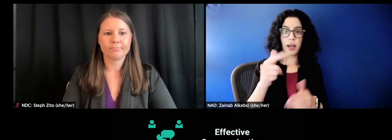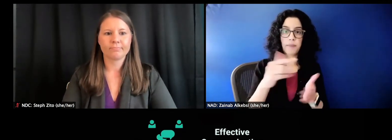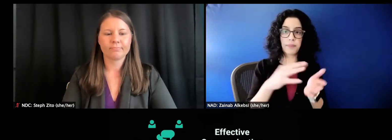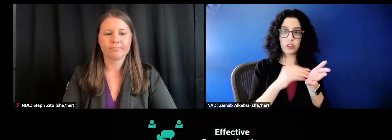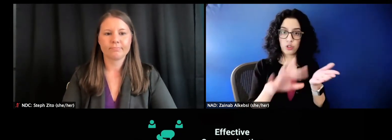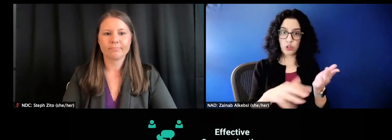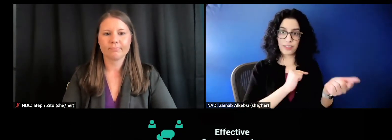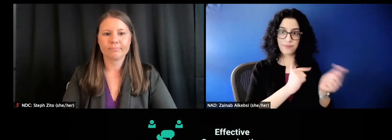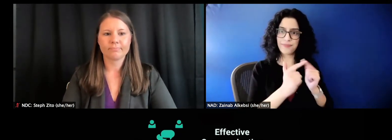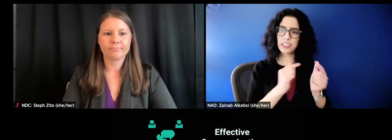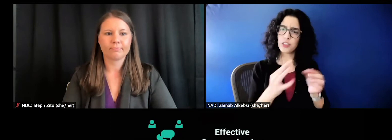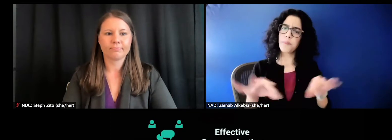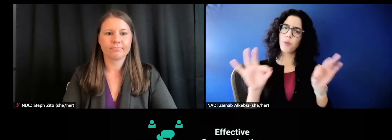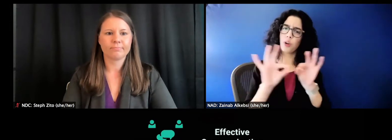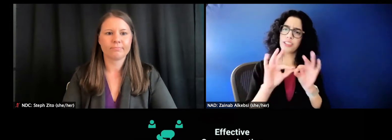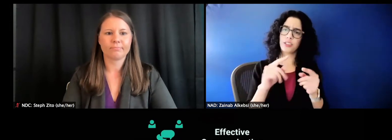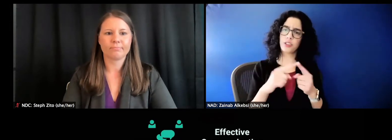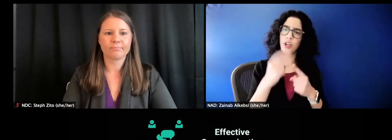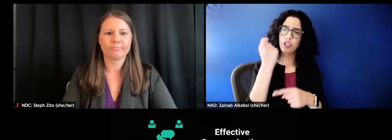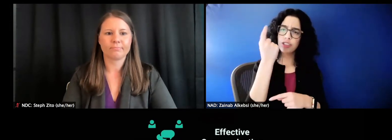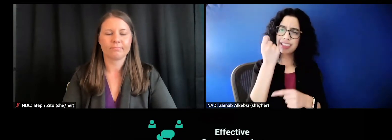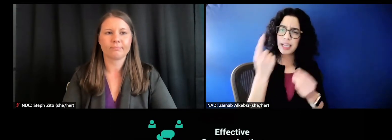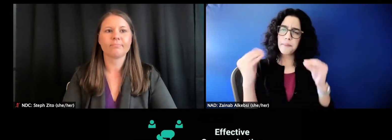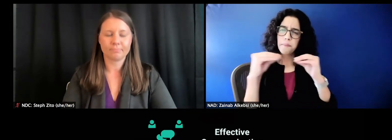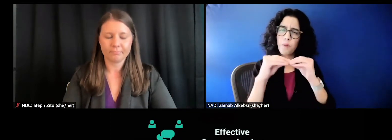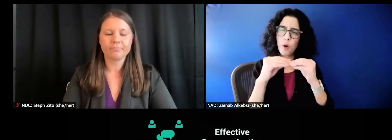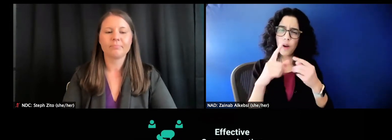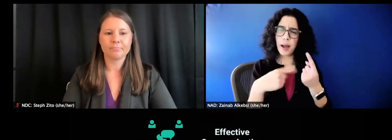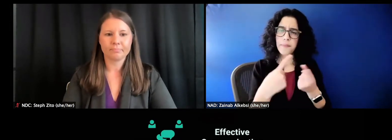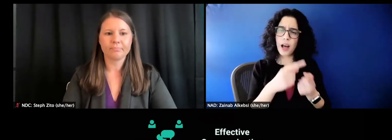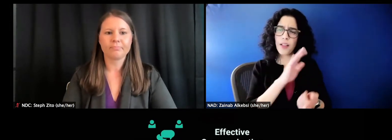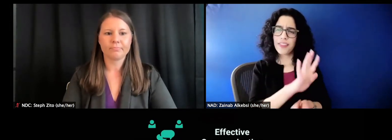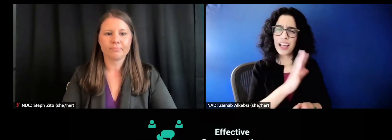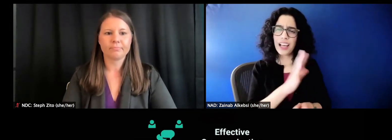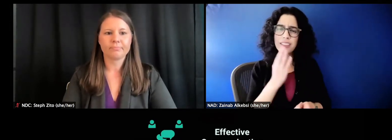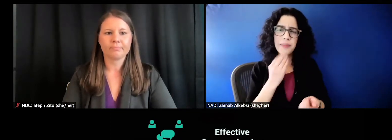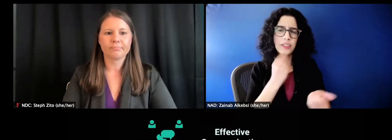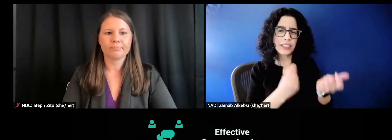is important to understand more about their experiences